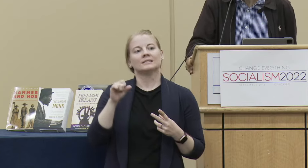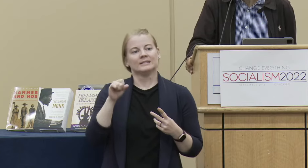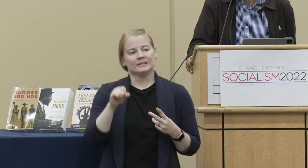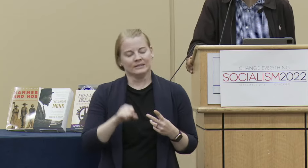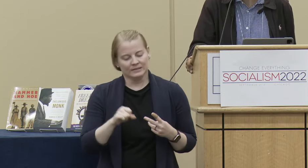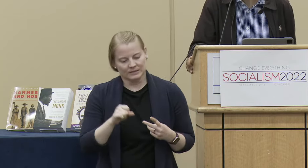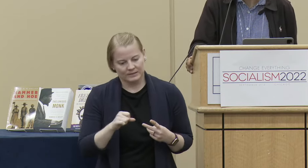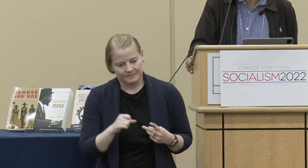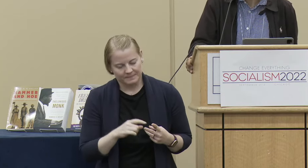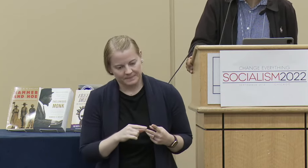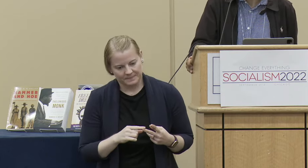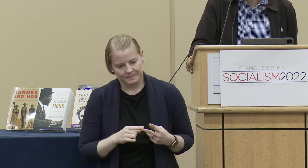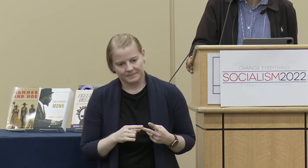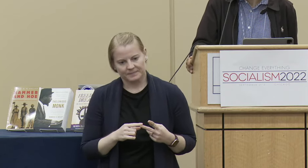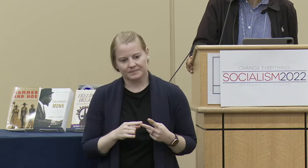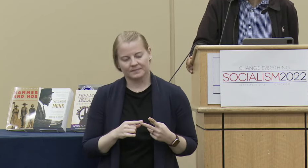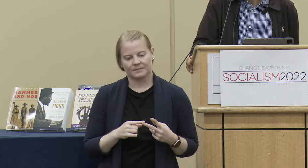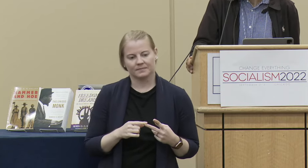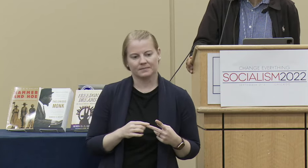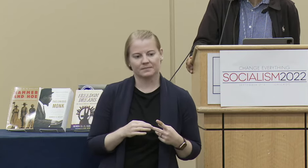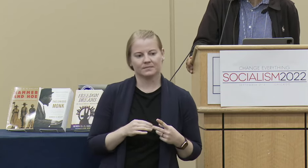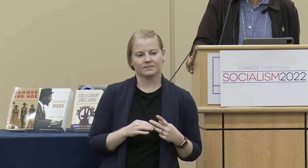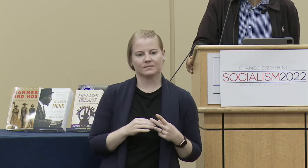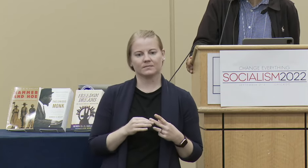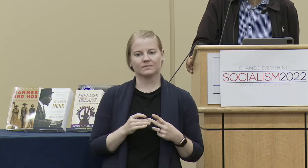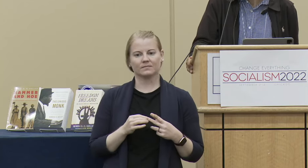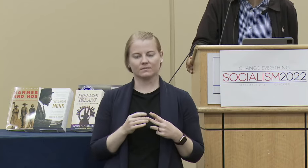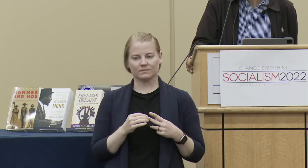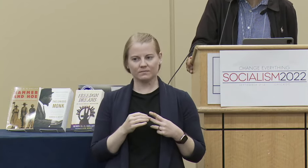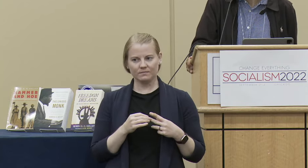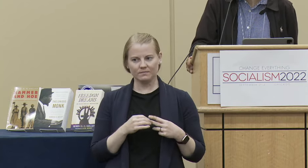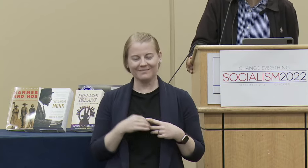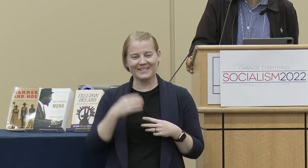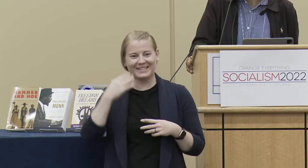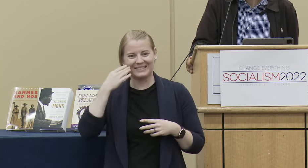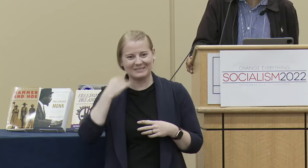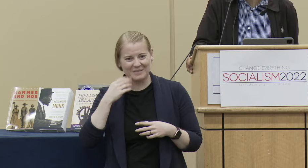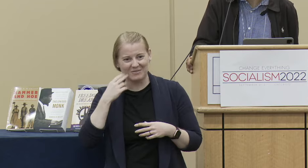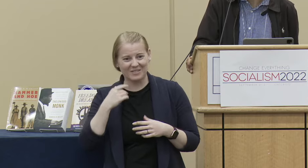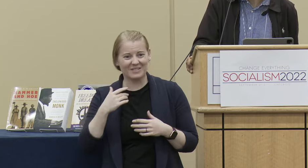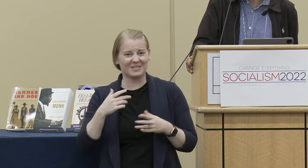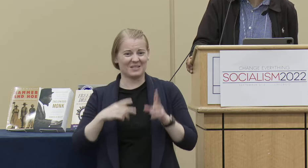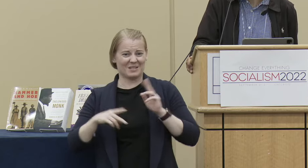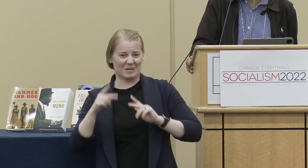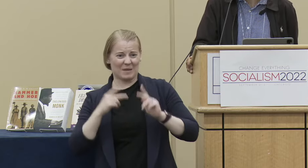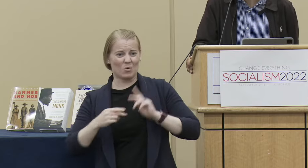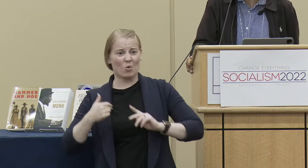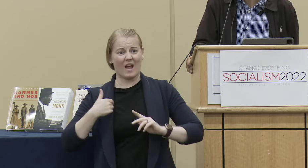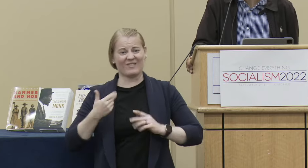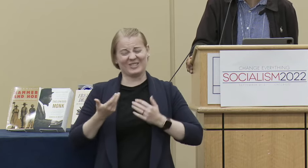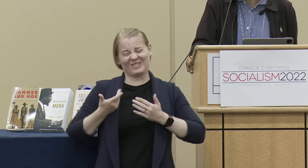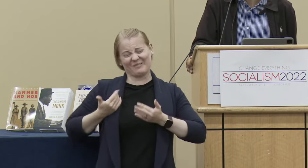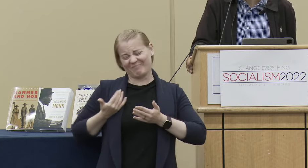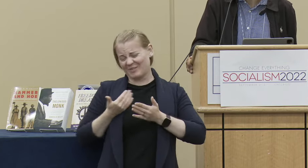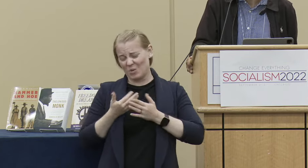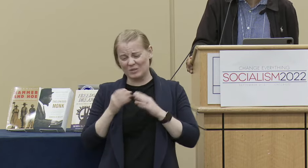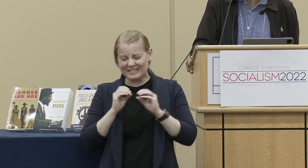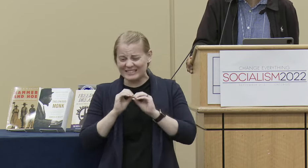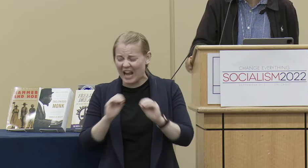terms of what you said. Yes, my experience is the folks who